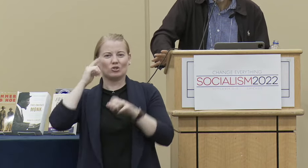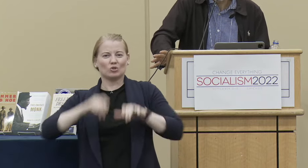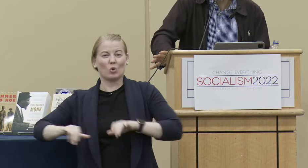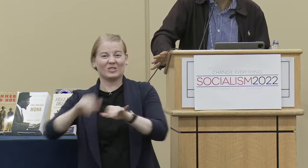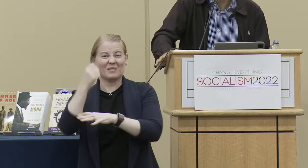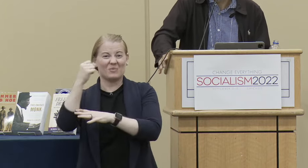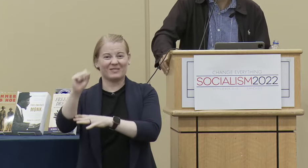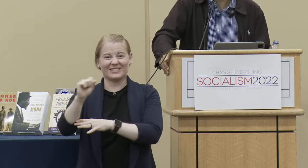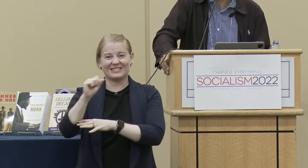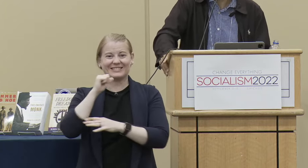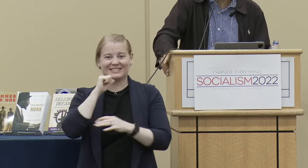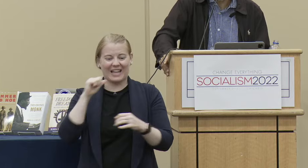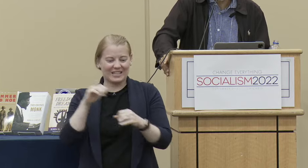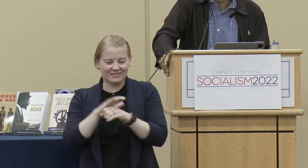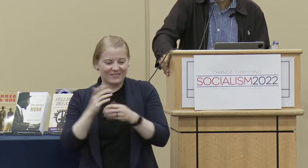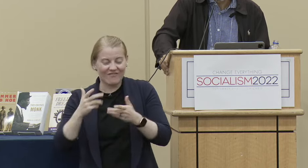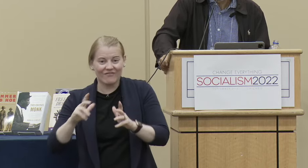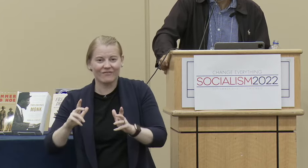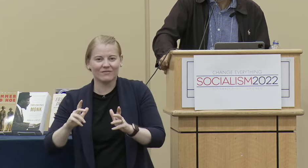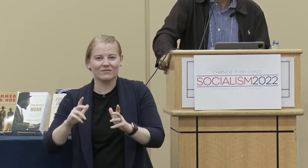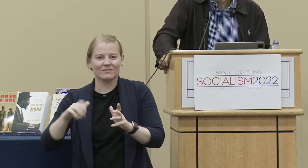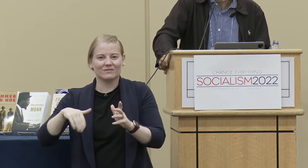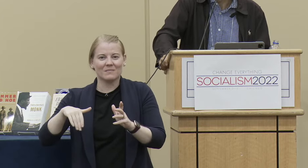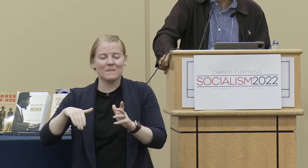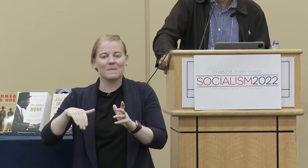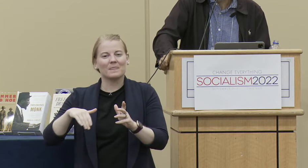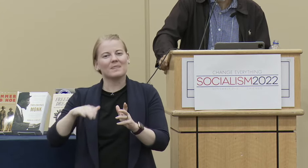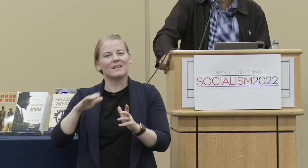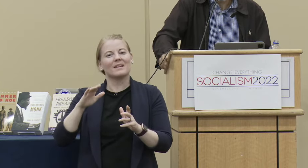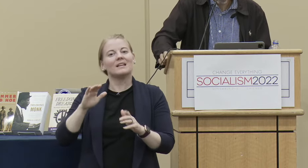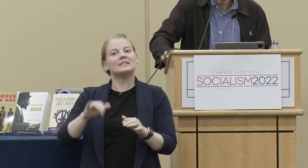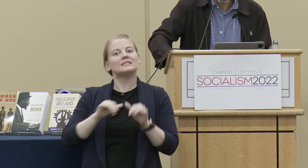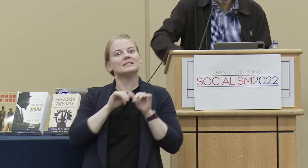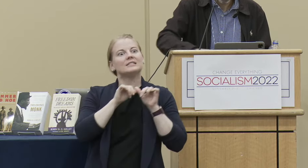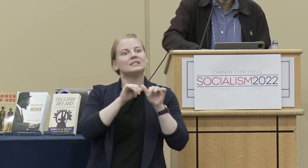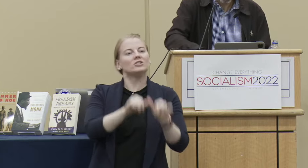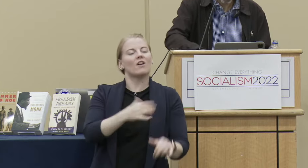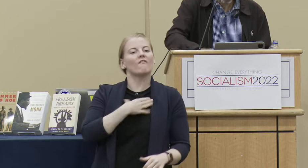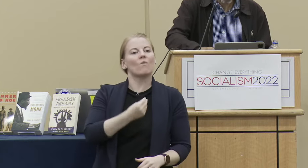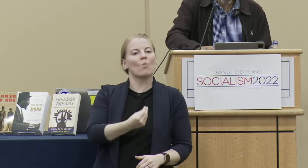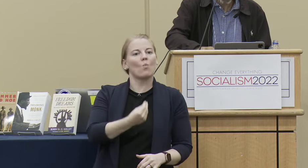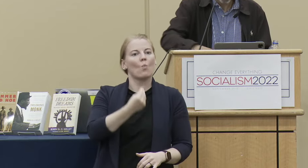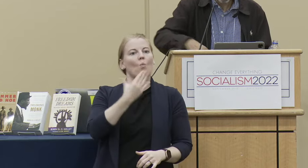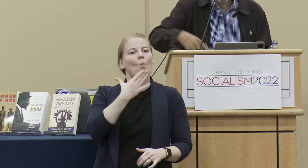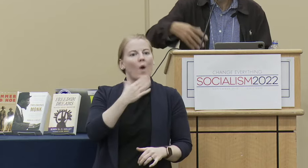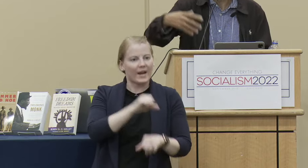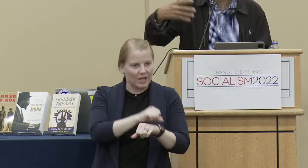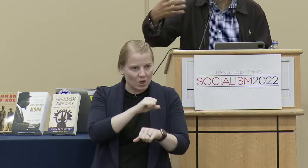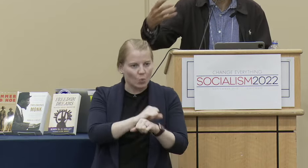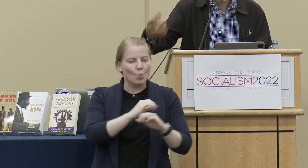incomplete. Many, many specific senses, but one general sense